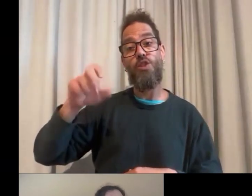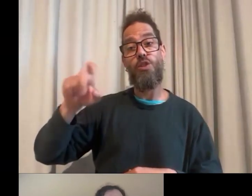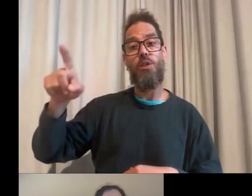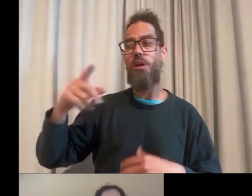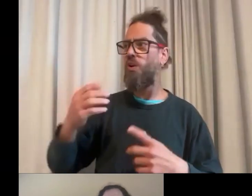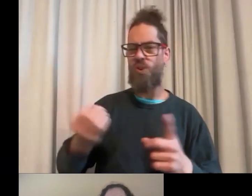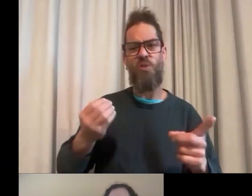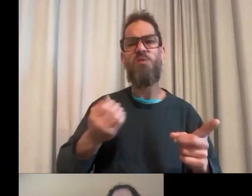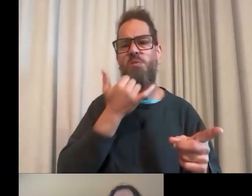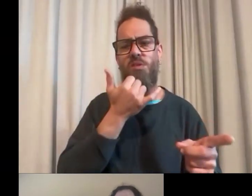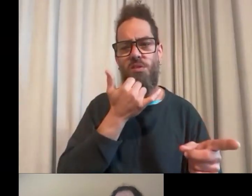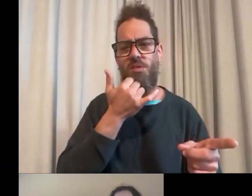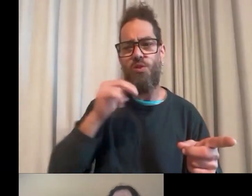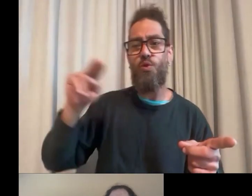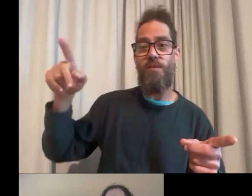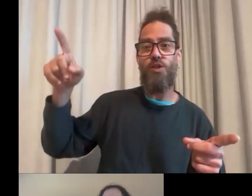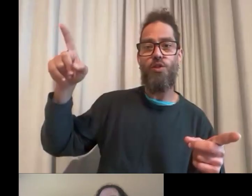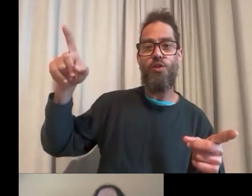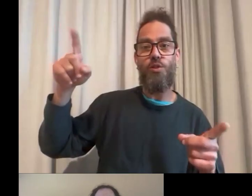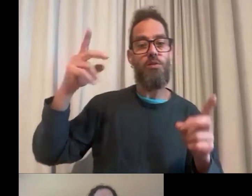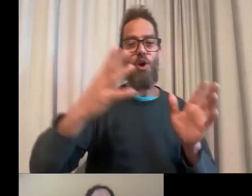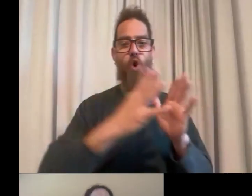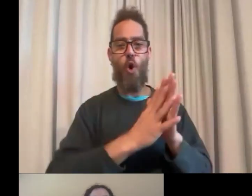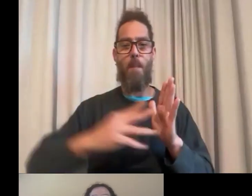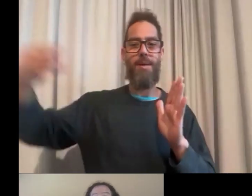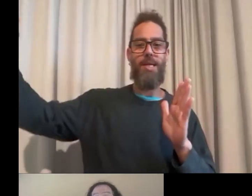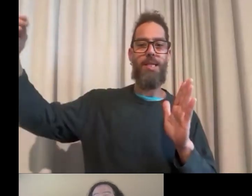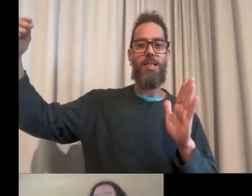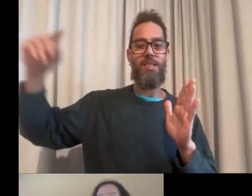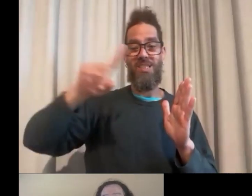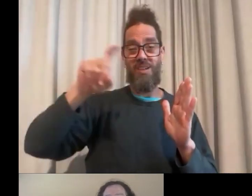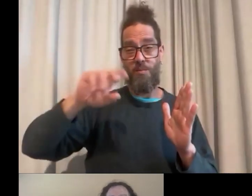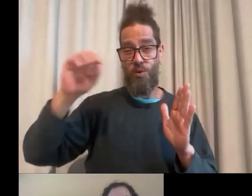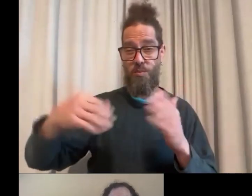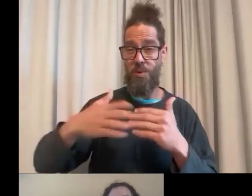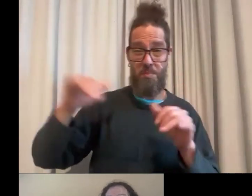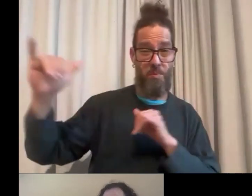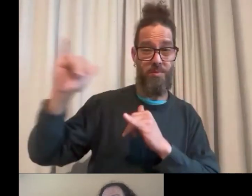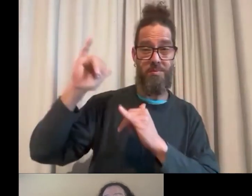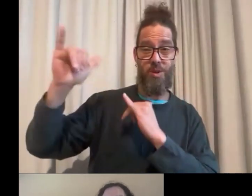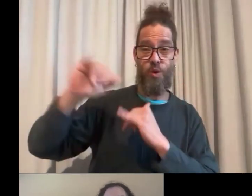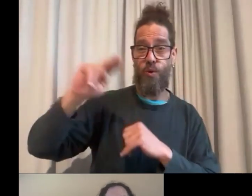And in 2013, they issued regulations that were shockingly similar to Ontario's because we